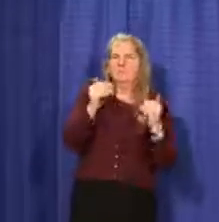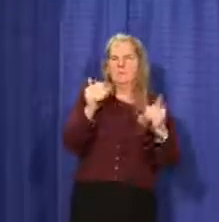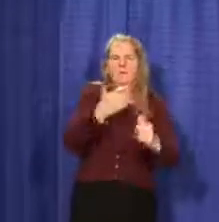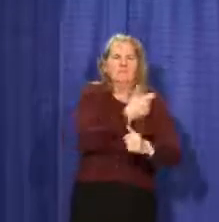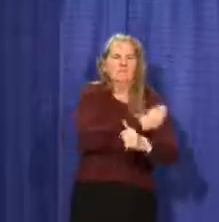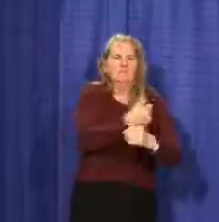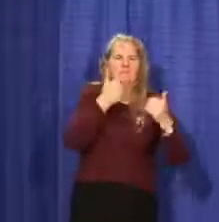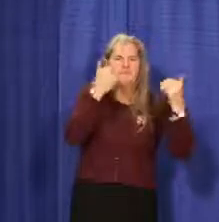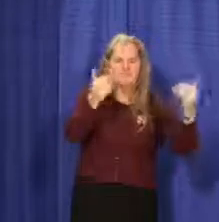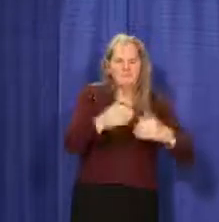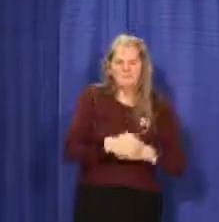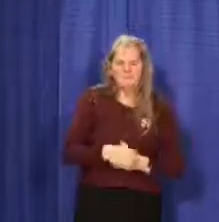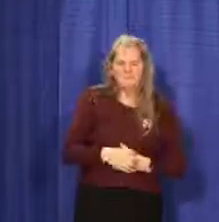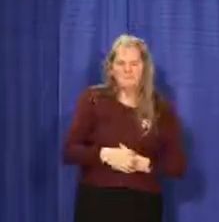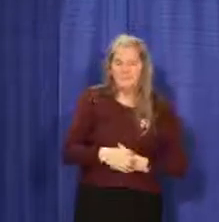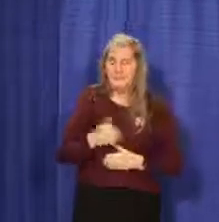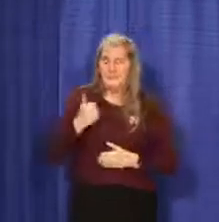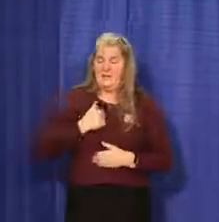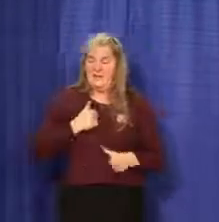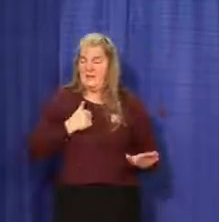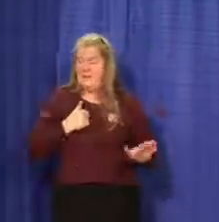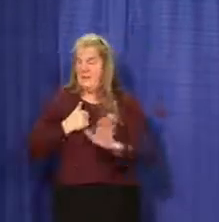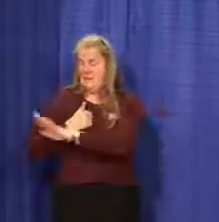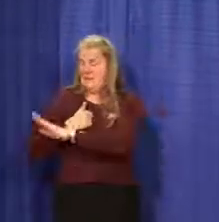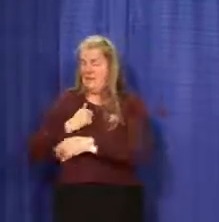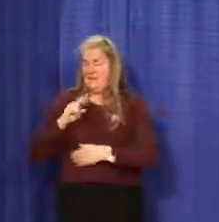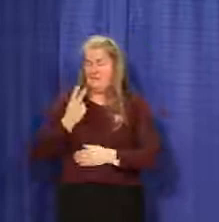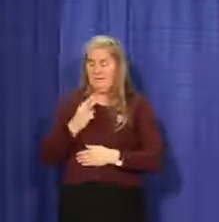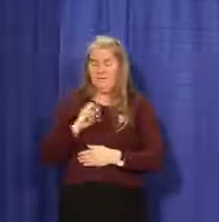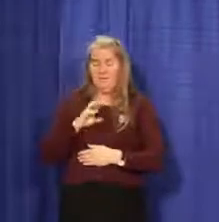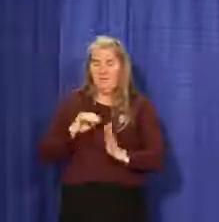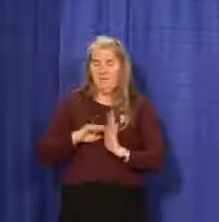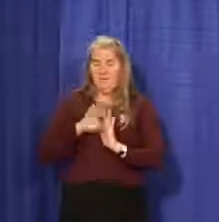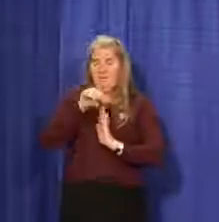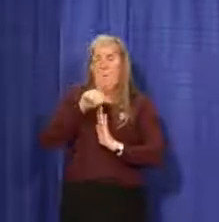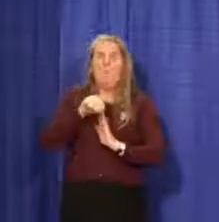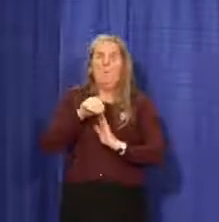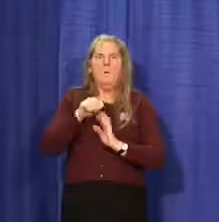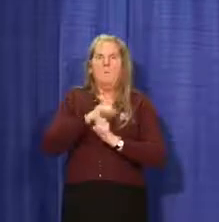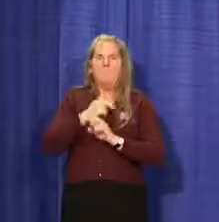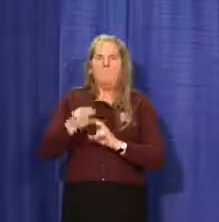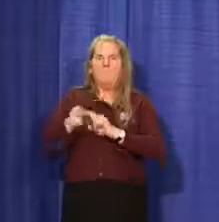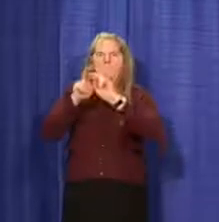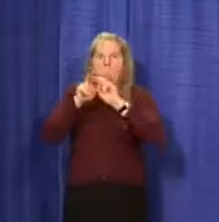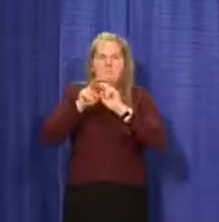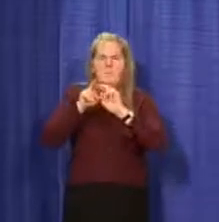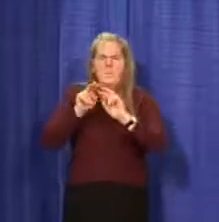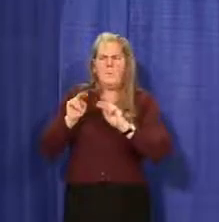during this second wave, we can watch from here with some comfort, but also I hope with